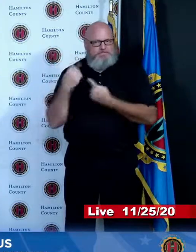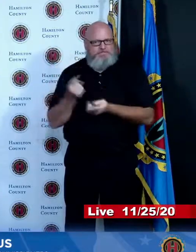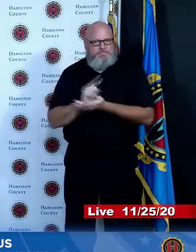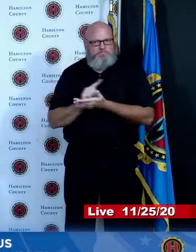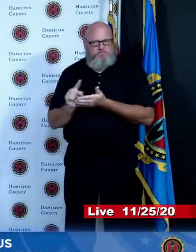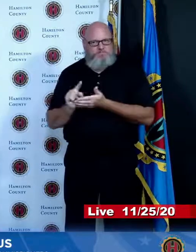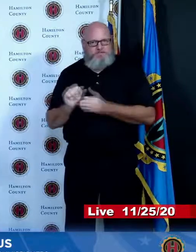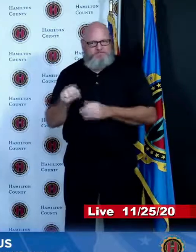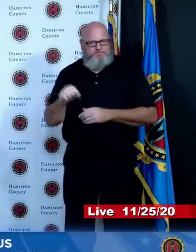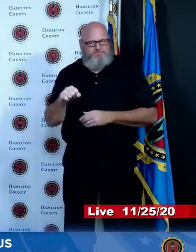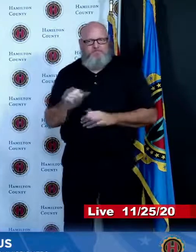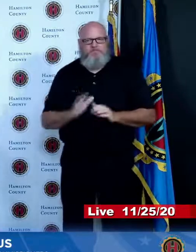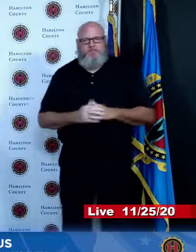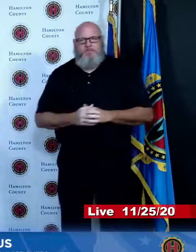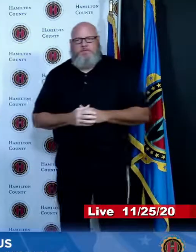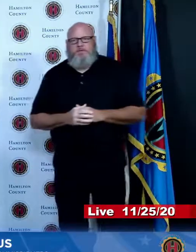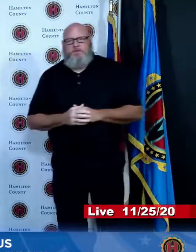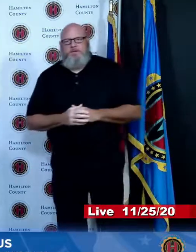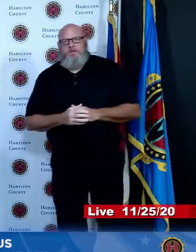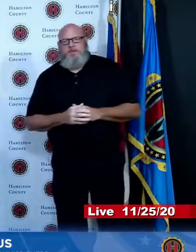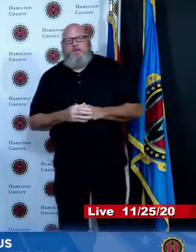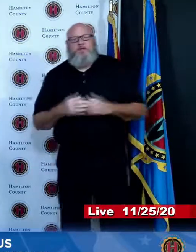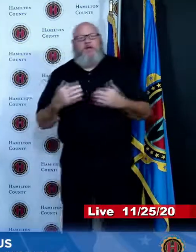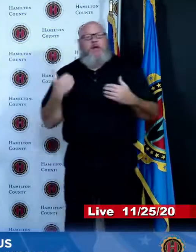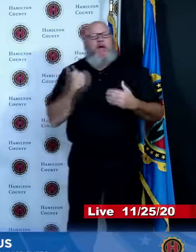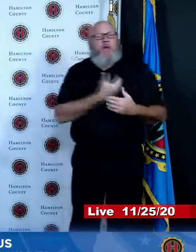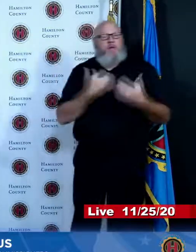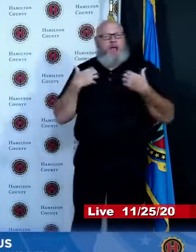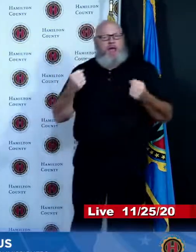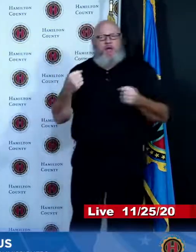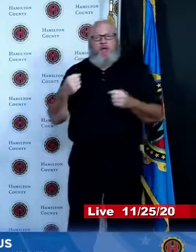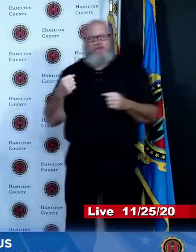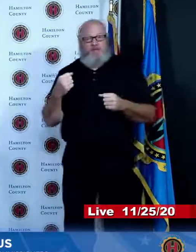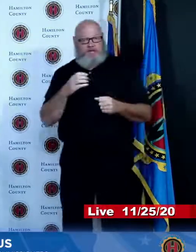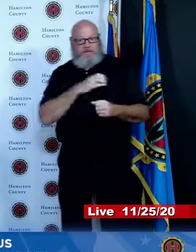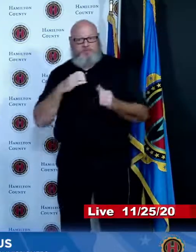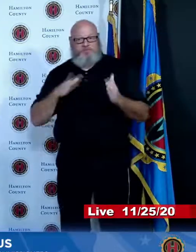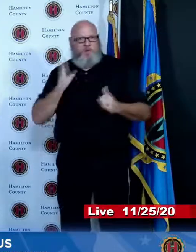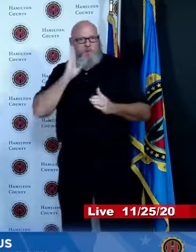we've plateaued at a really high rate unfortunately but at least we have